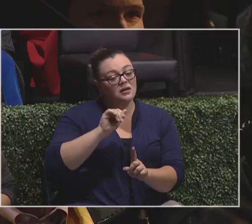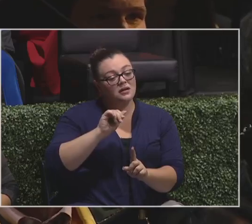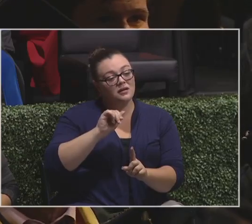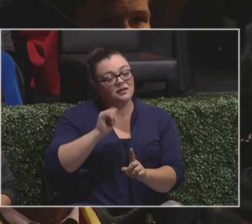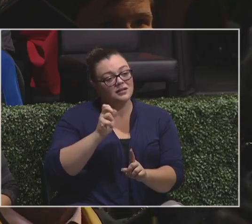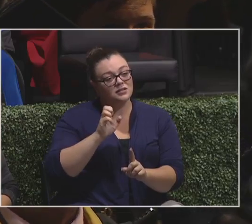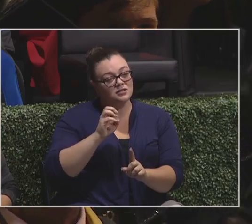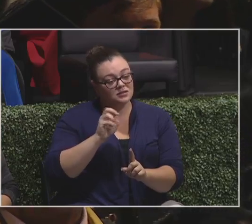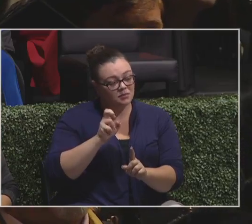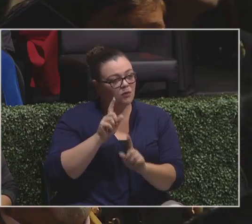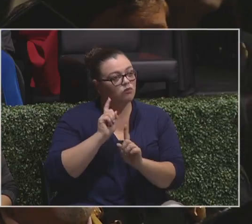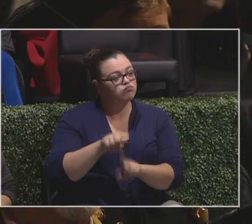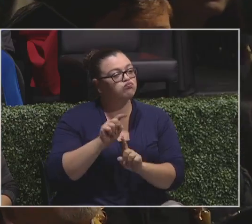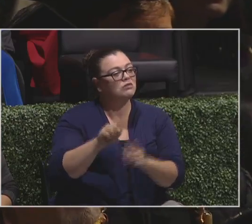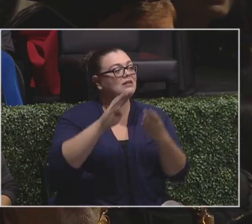NOT LONG AFTER BENJAMIN STARTED AT CAL STATE LA IN 2014.